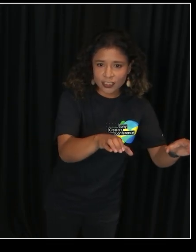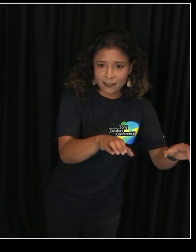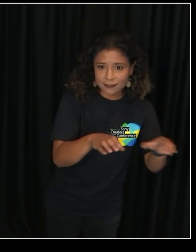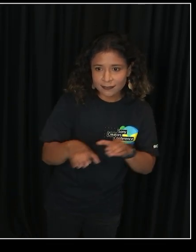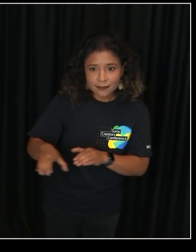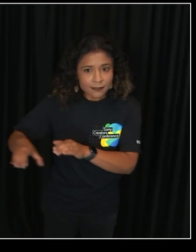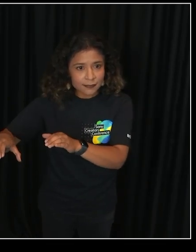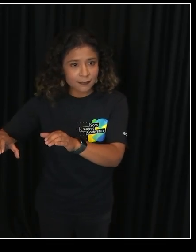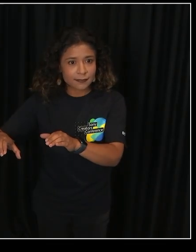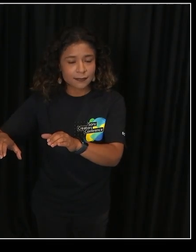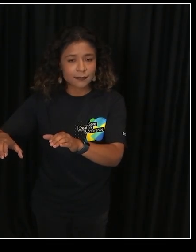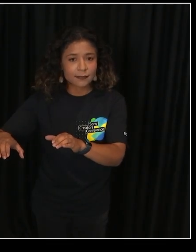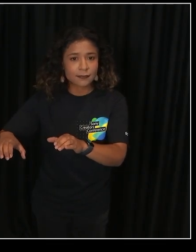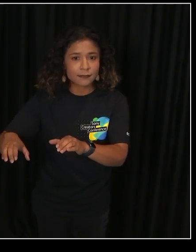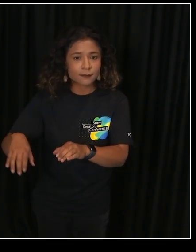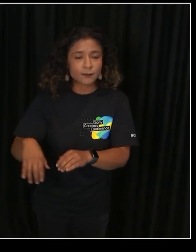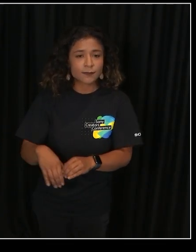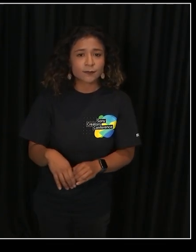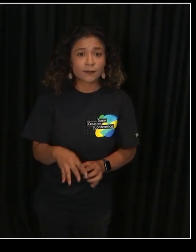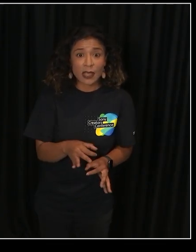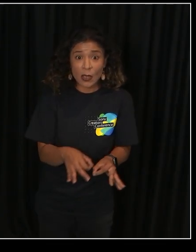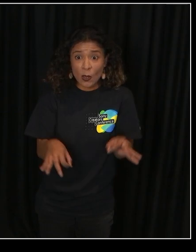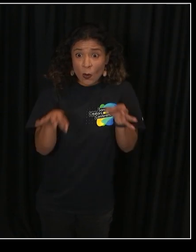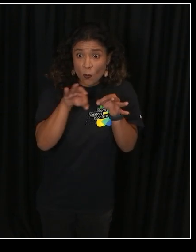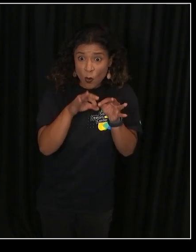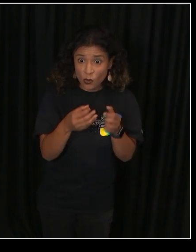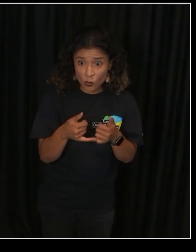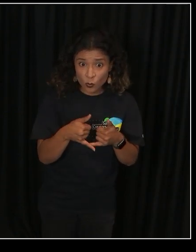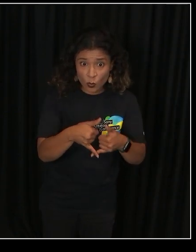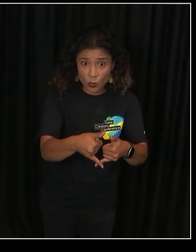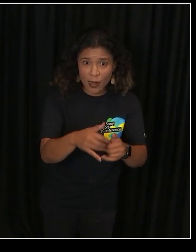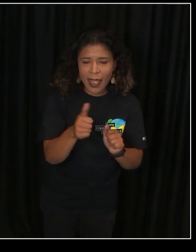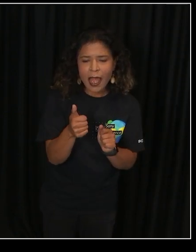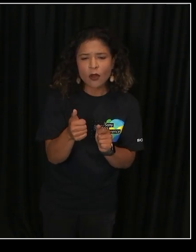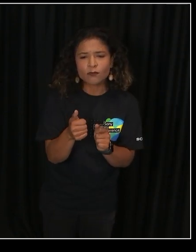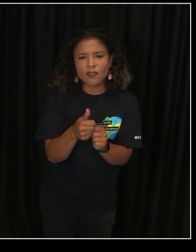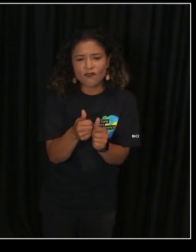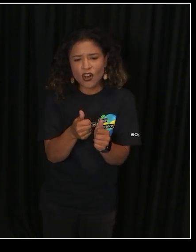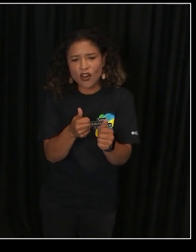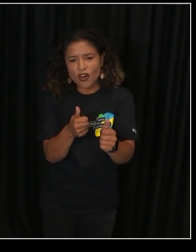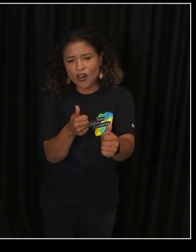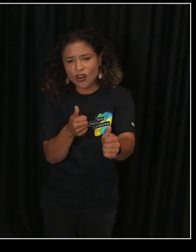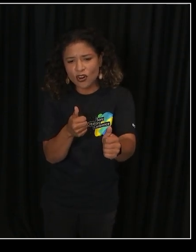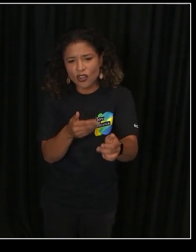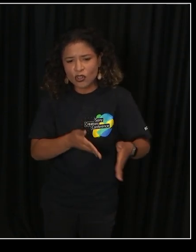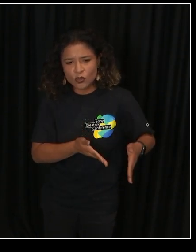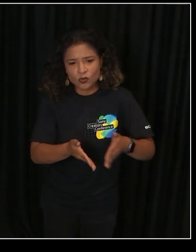basic, most important reward was how far along the course had it progressed.